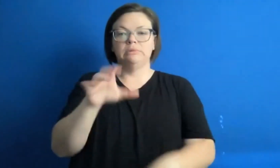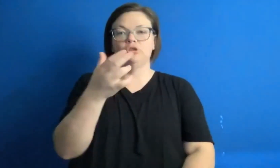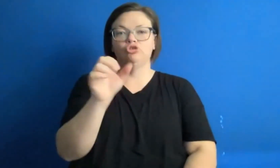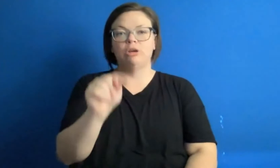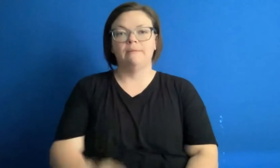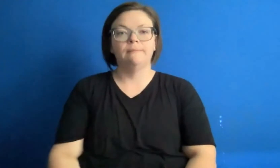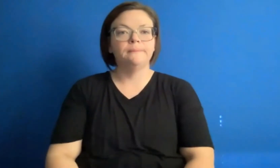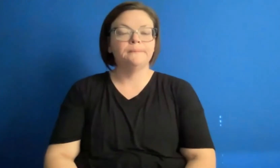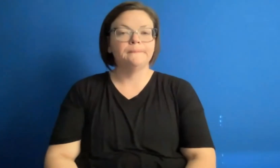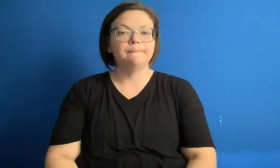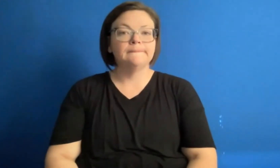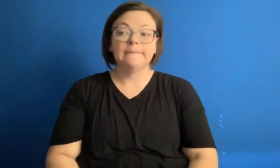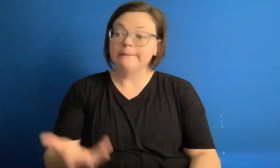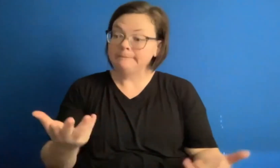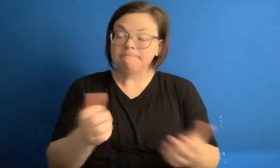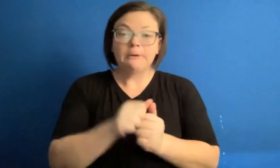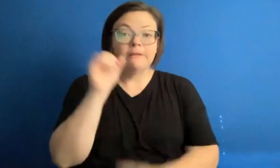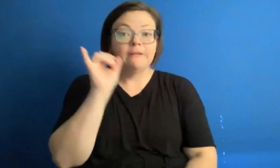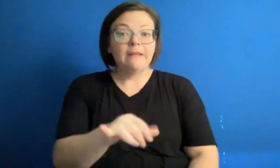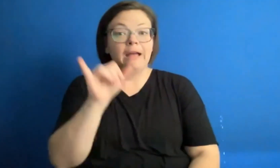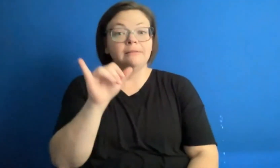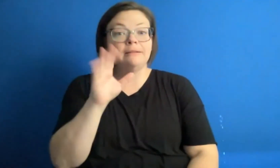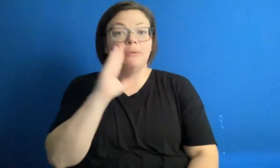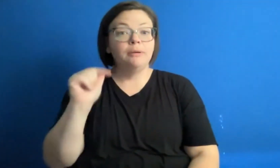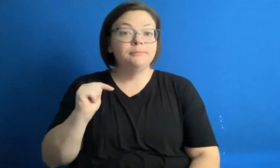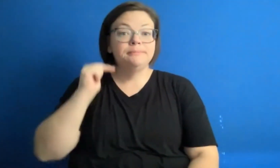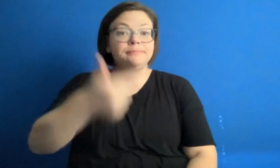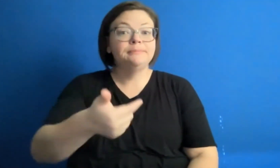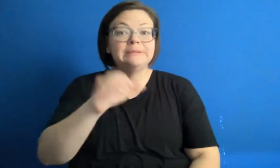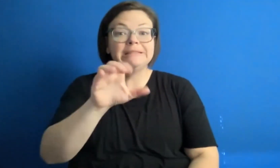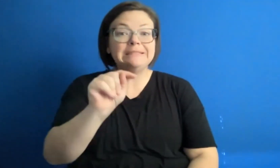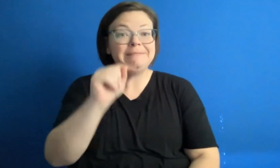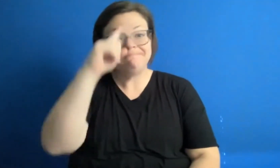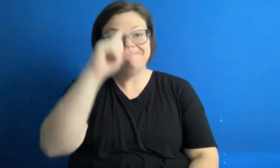And with that, I'm going to turn it over to C.T. I think. Thank you so much